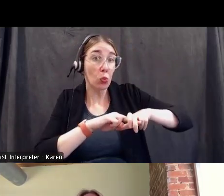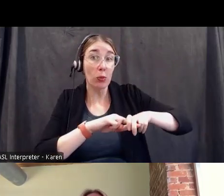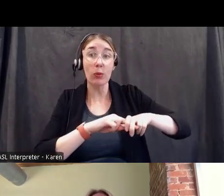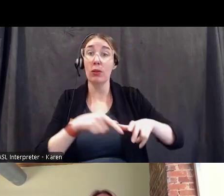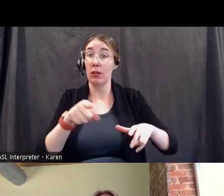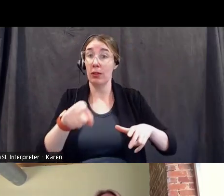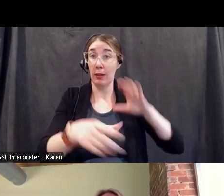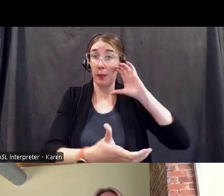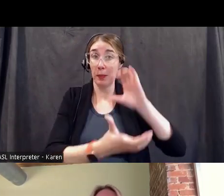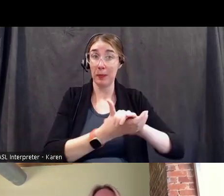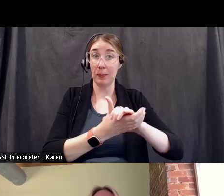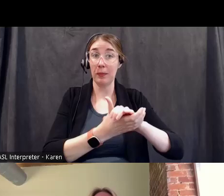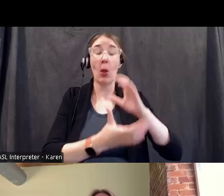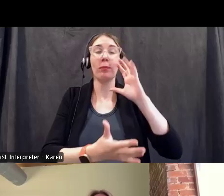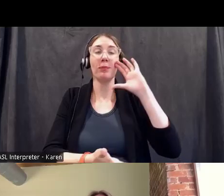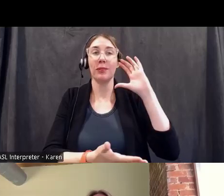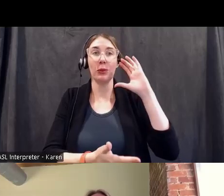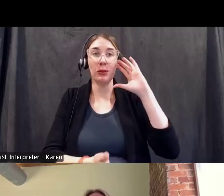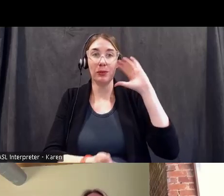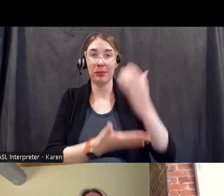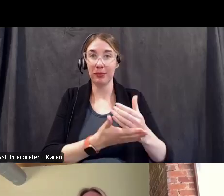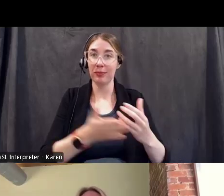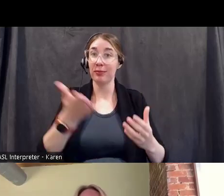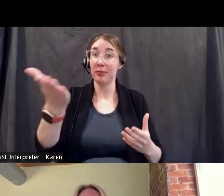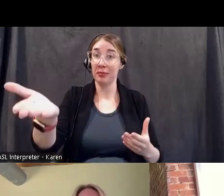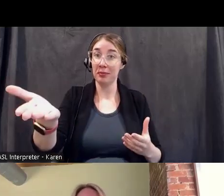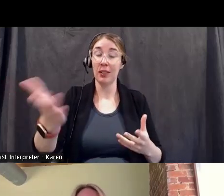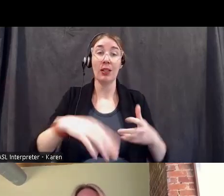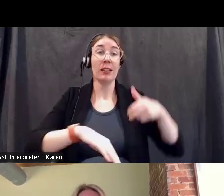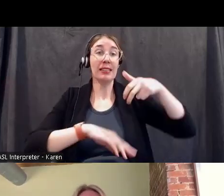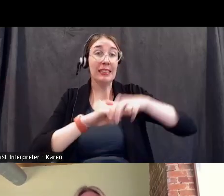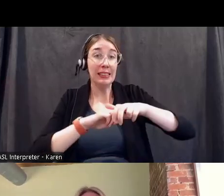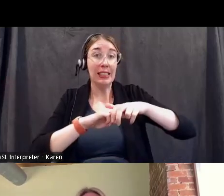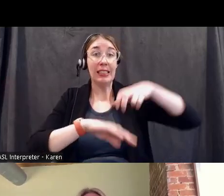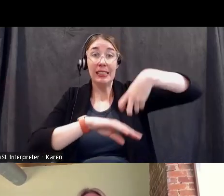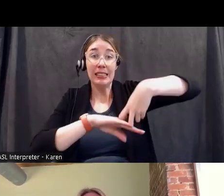You can actually sit on it or you could turn it over, kneel on it and use the side rails to help